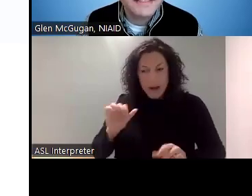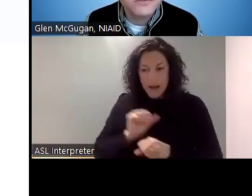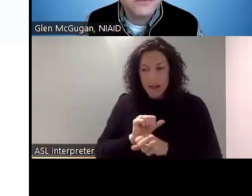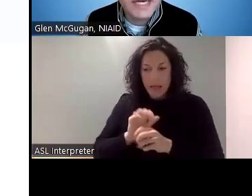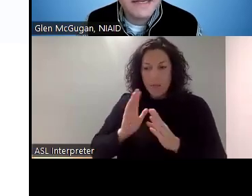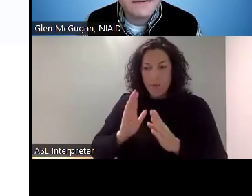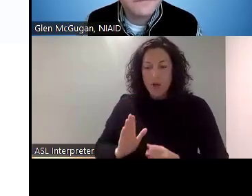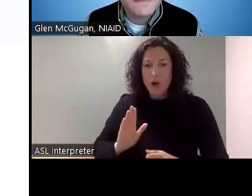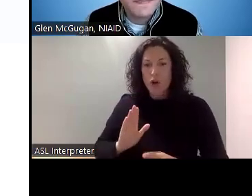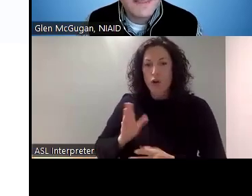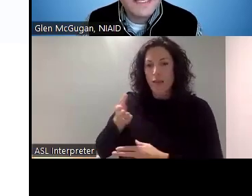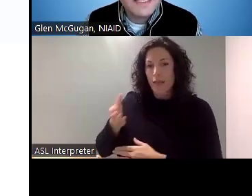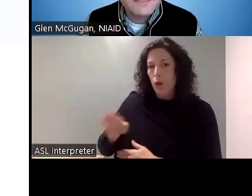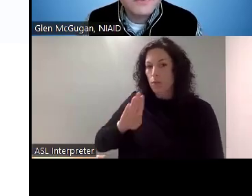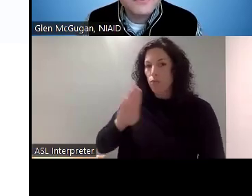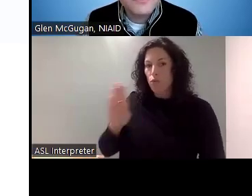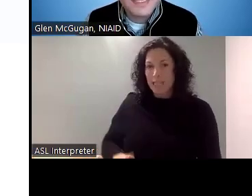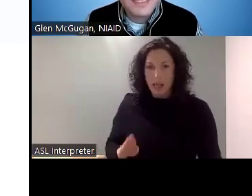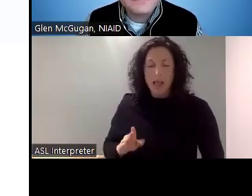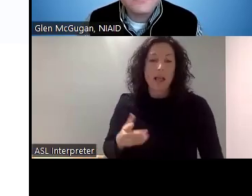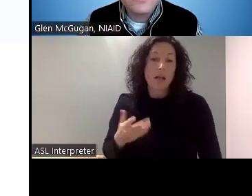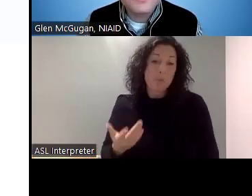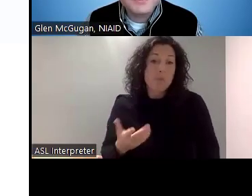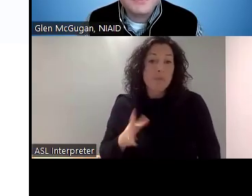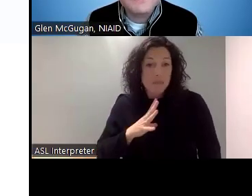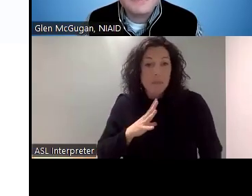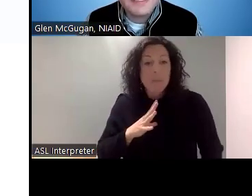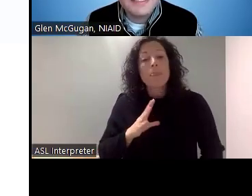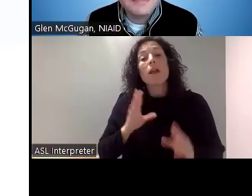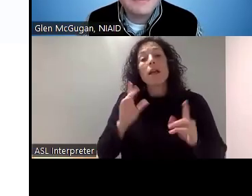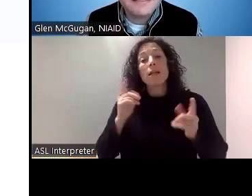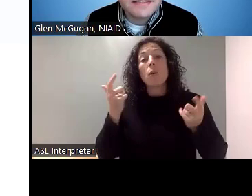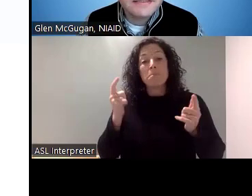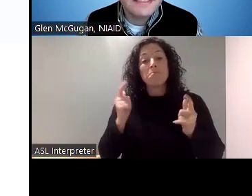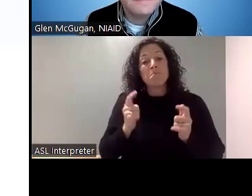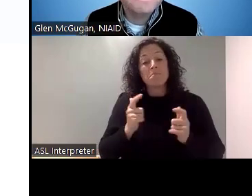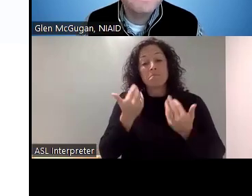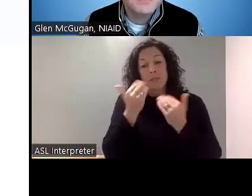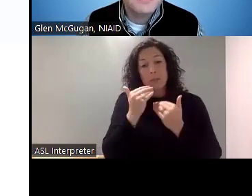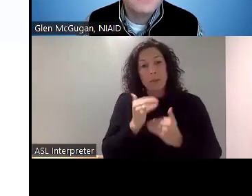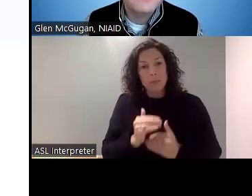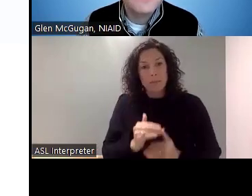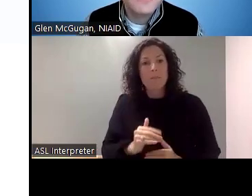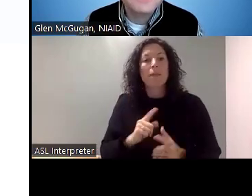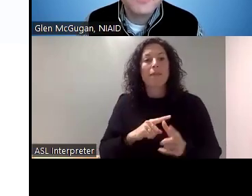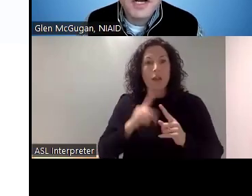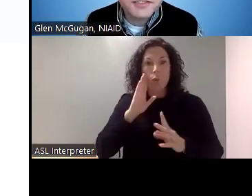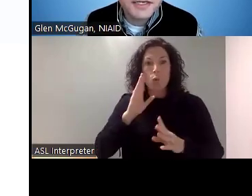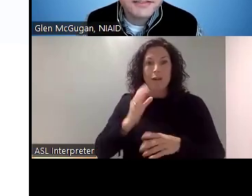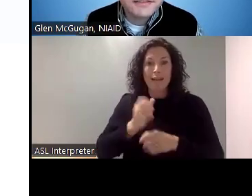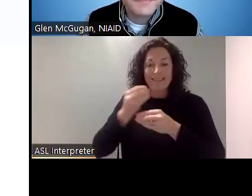I could do that. When you do that, you will be given a hit list again of various projects.